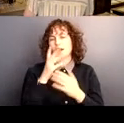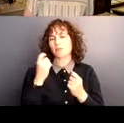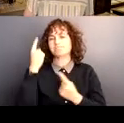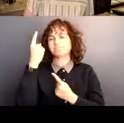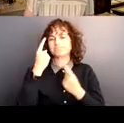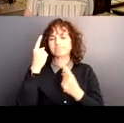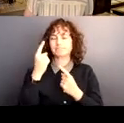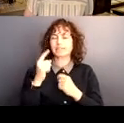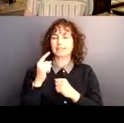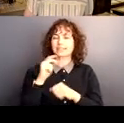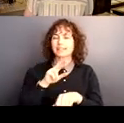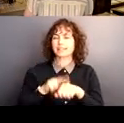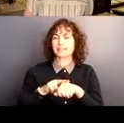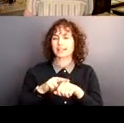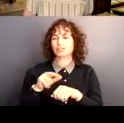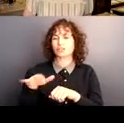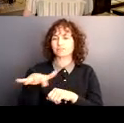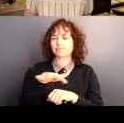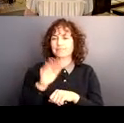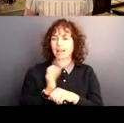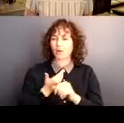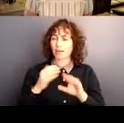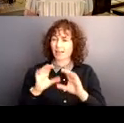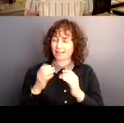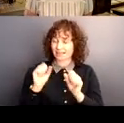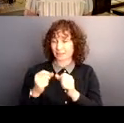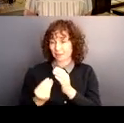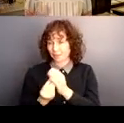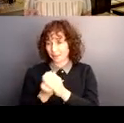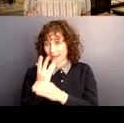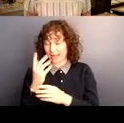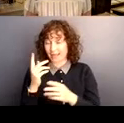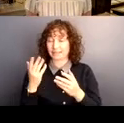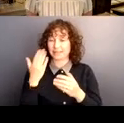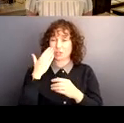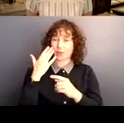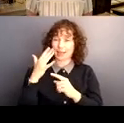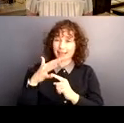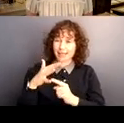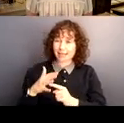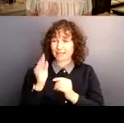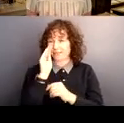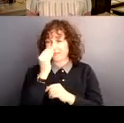of nature in our classrooms. This could be a plant, fall leaves, flowers or pictures